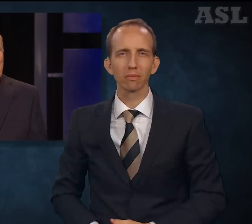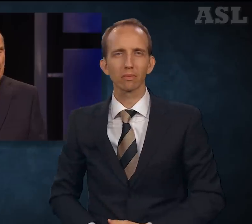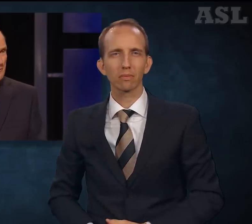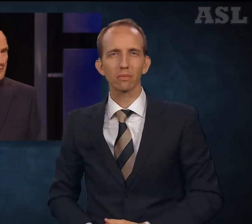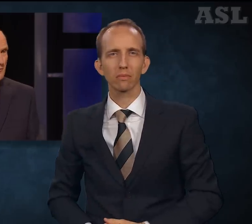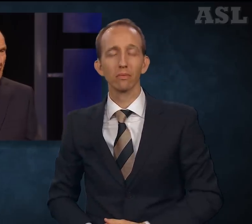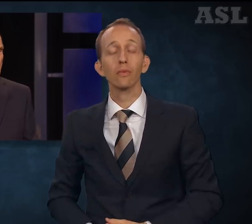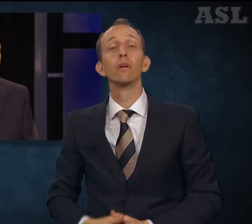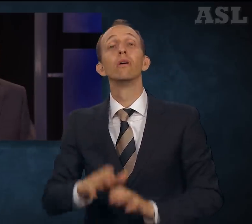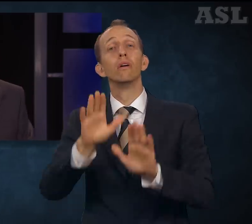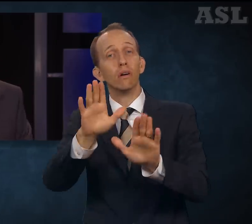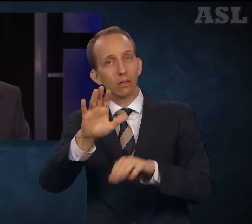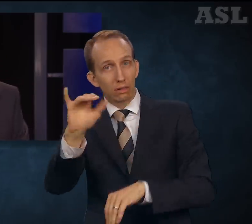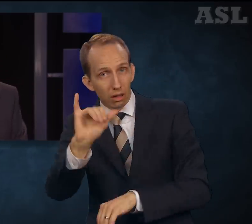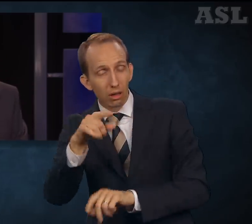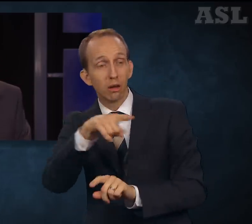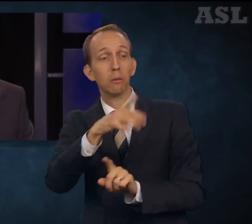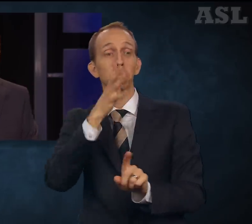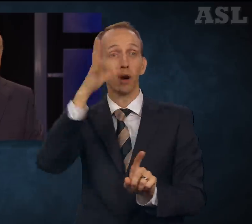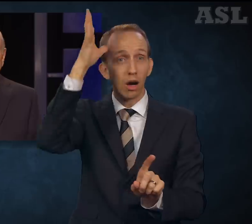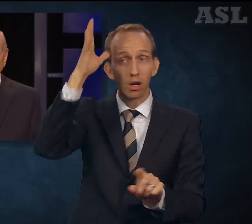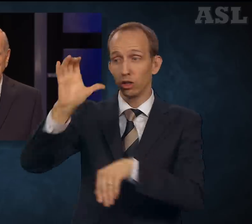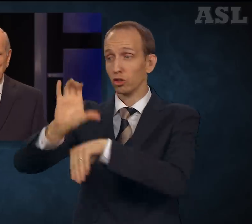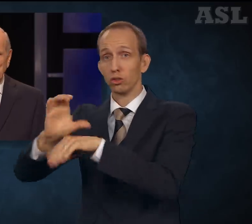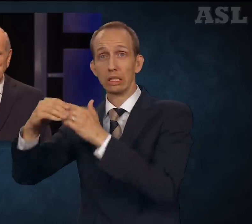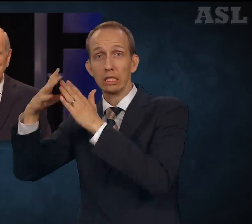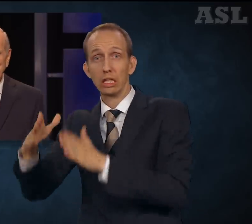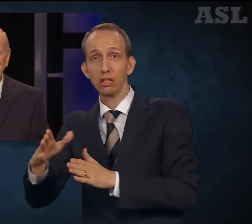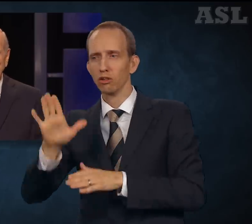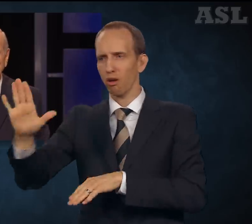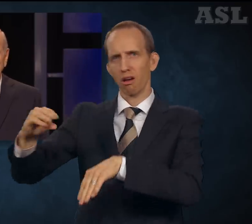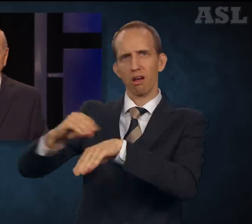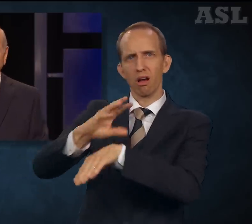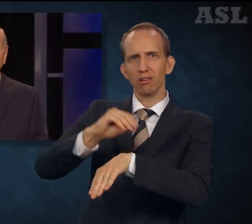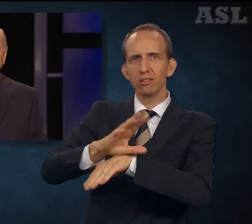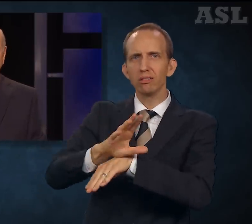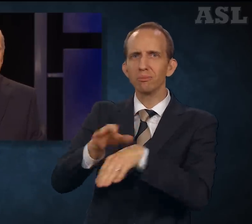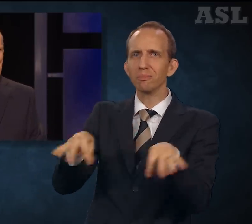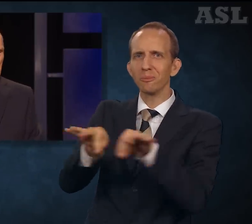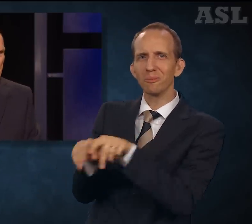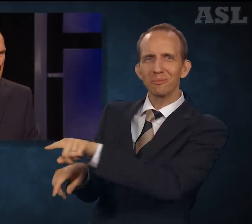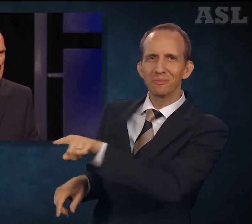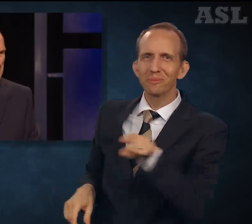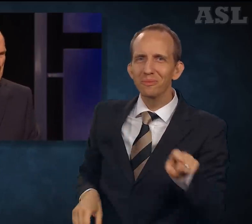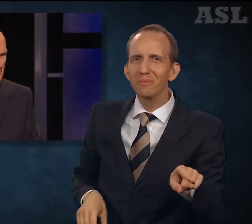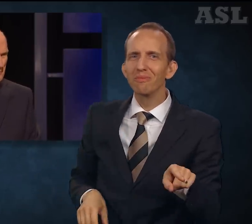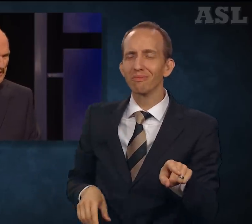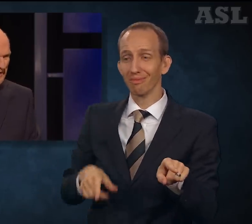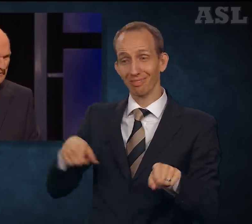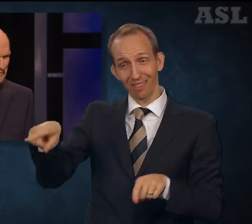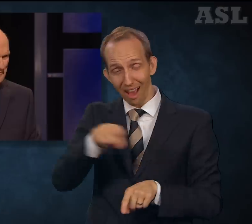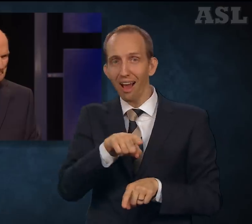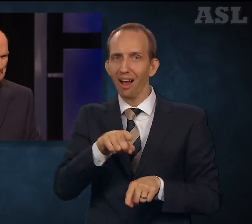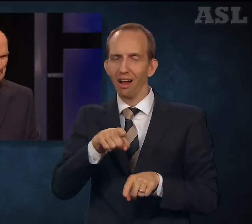YOUR QUESTIONS IN THE LORD'S